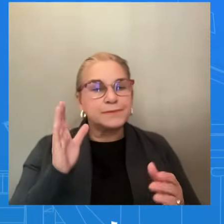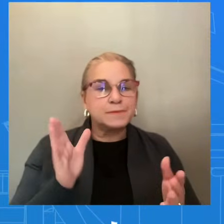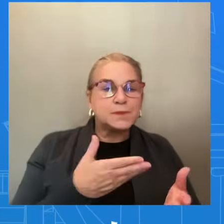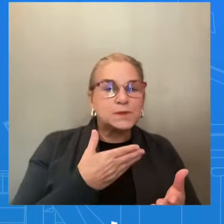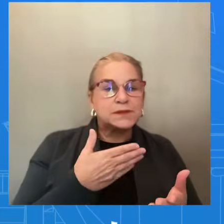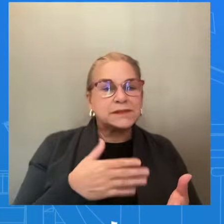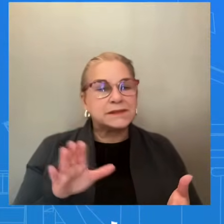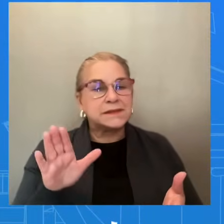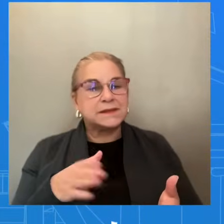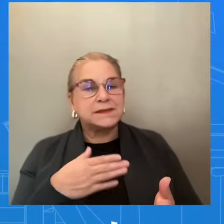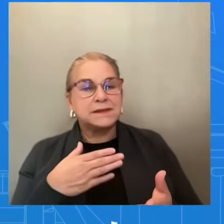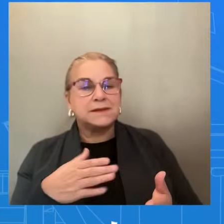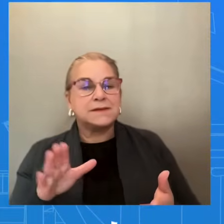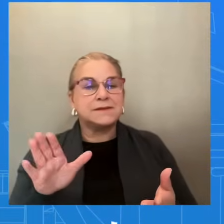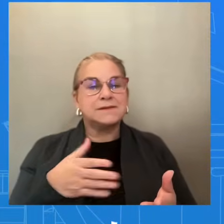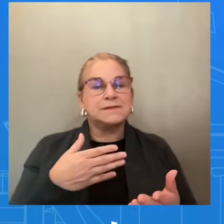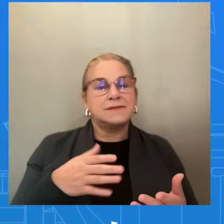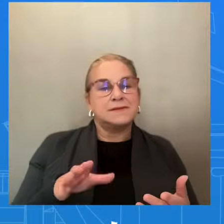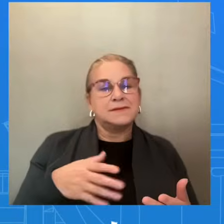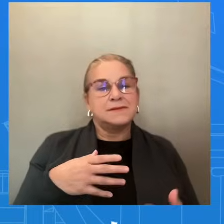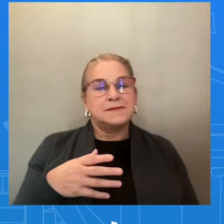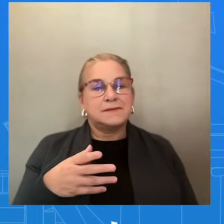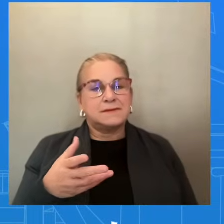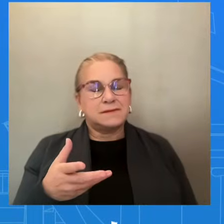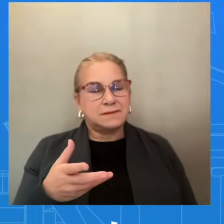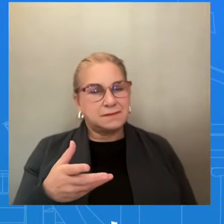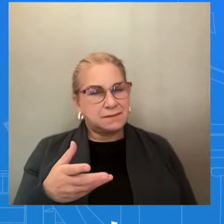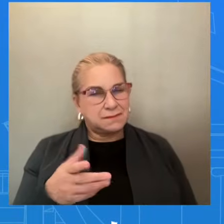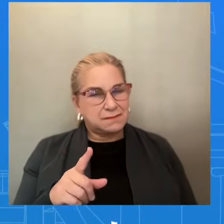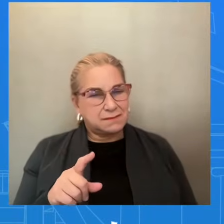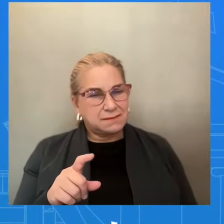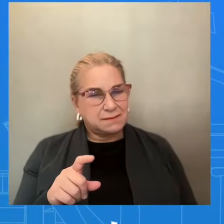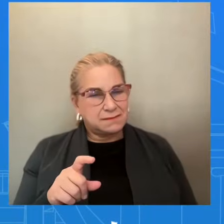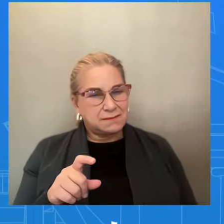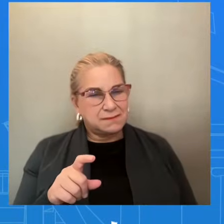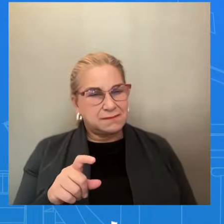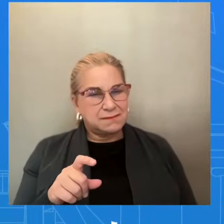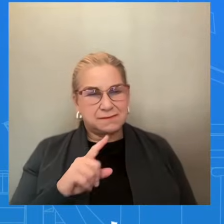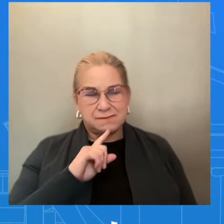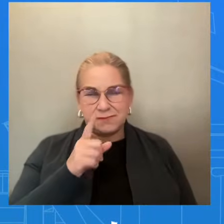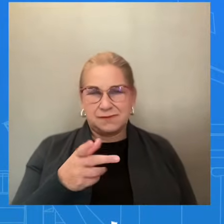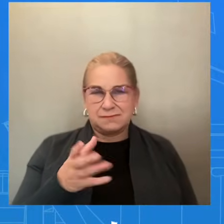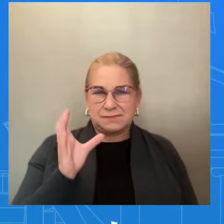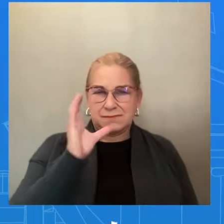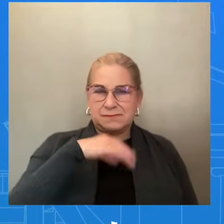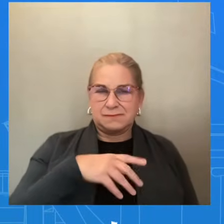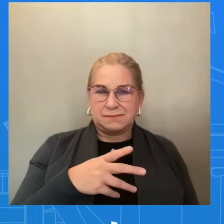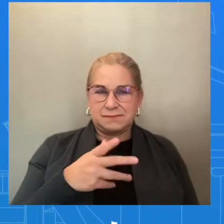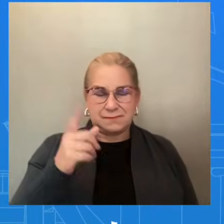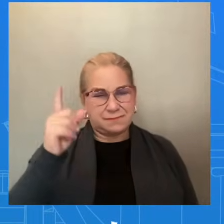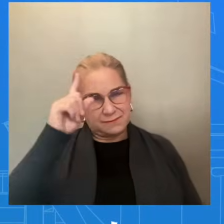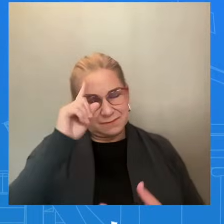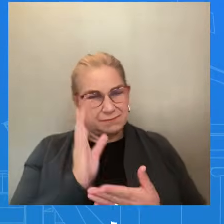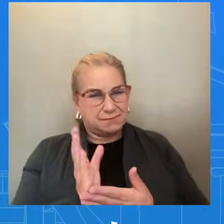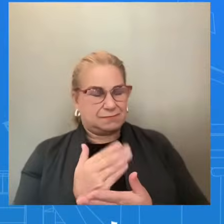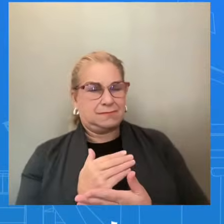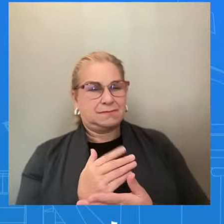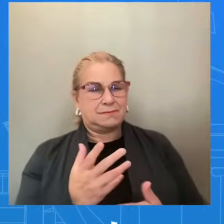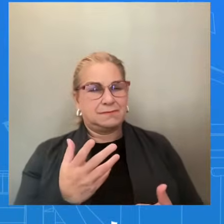“snapped” and “become unhinged.” Can you elaborate what he’s concerned about there? Does he have concerns that Trump lacks the mental fitness to --